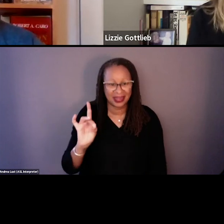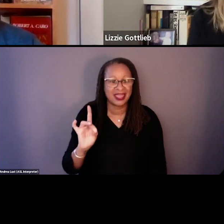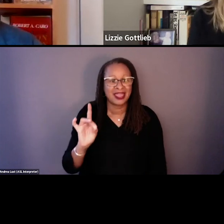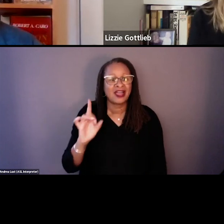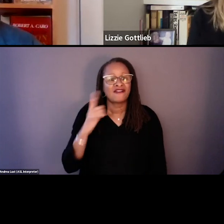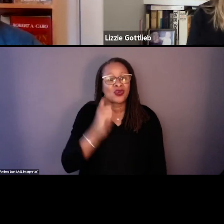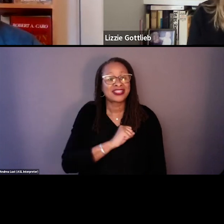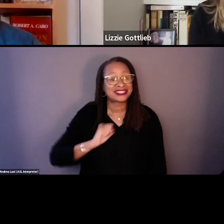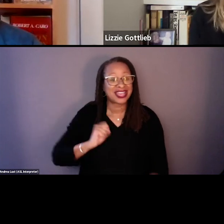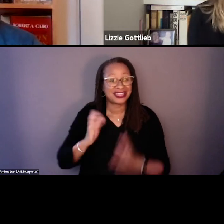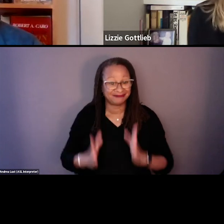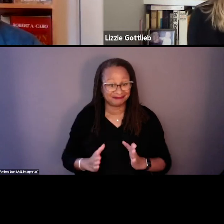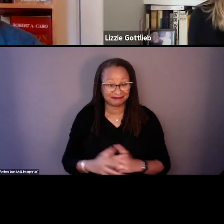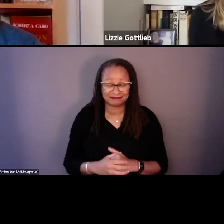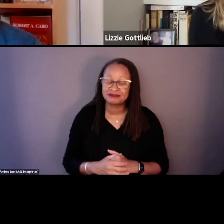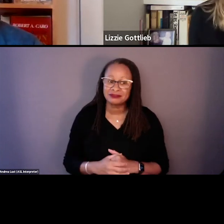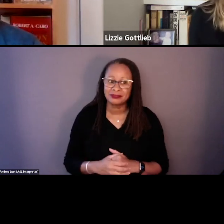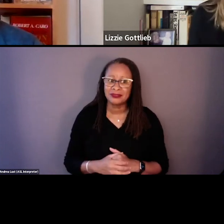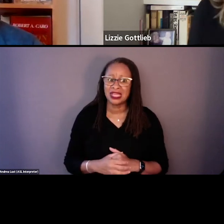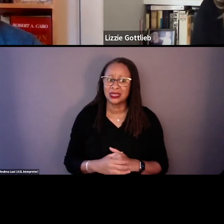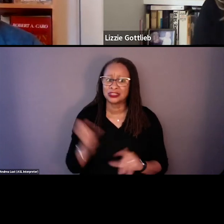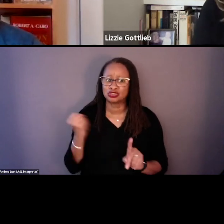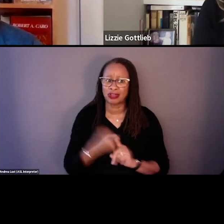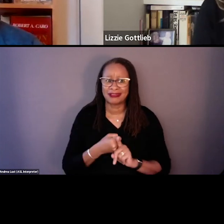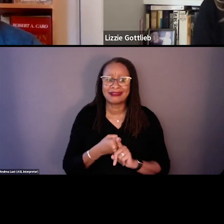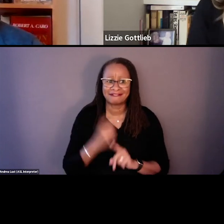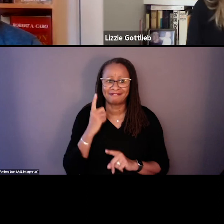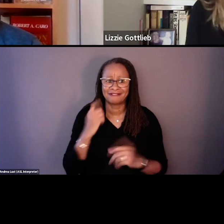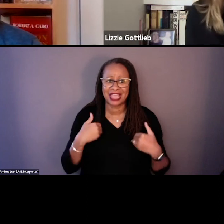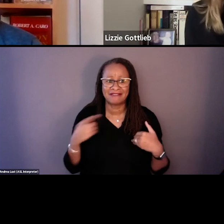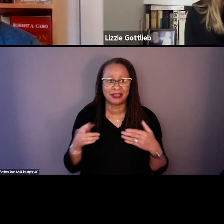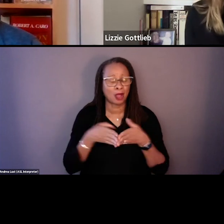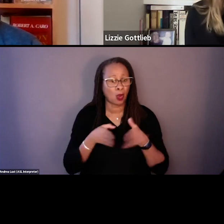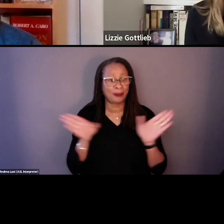about how elections have been stolen in this country and what it actually looks like and what it doesn't look like